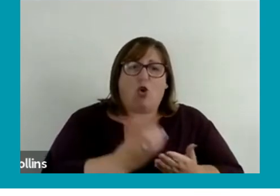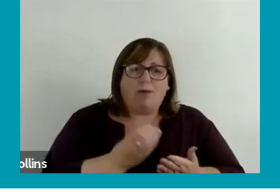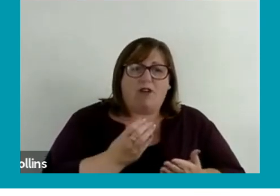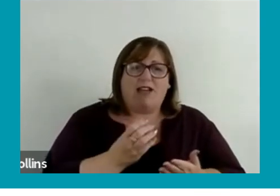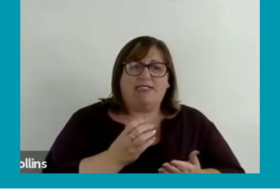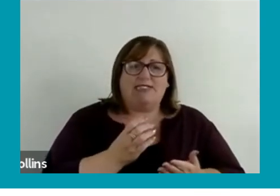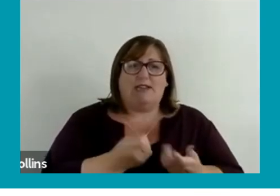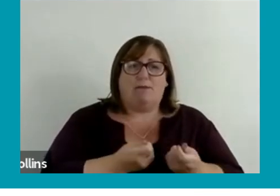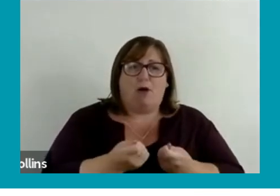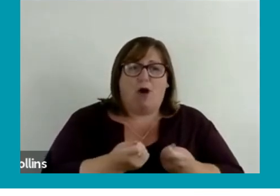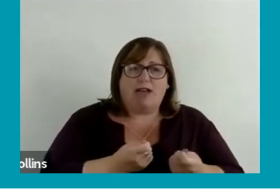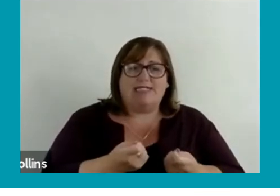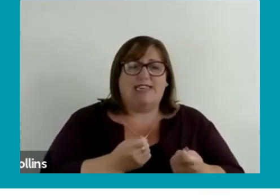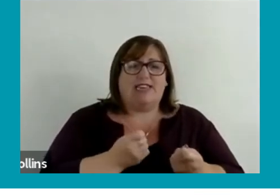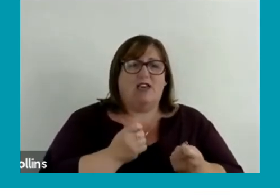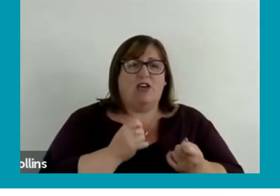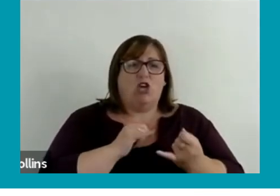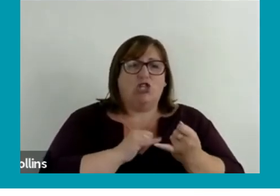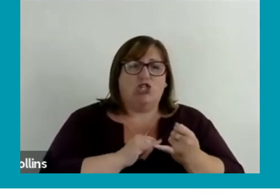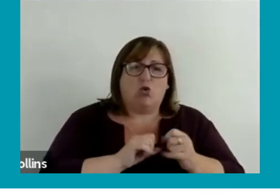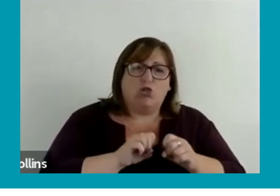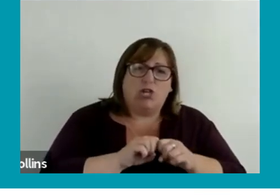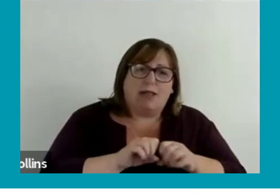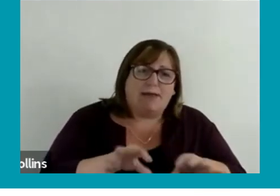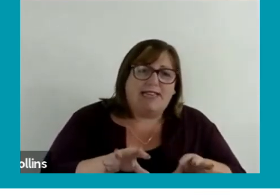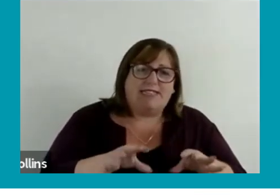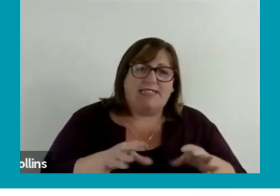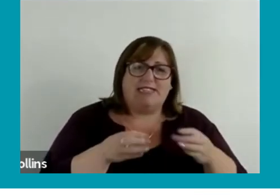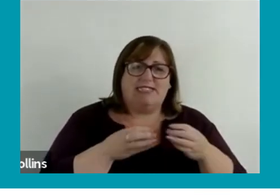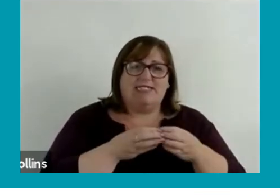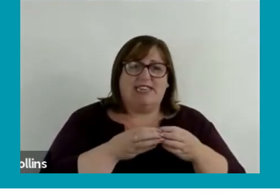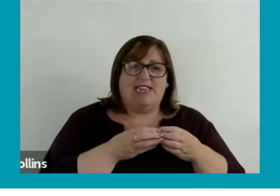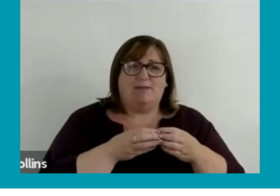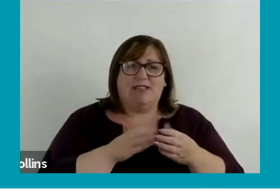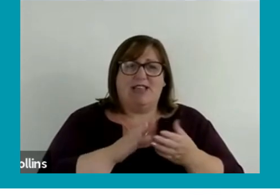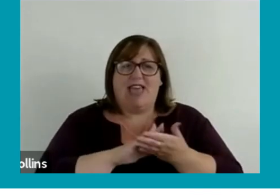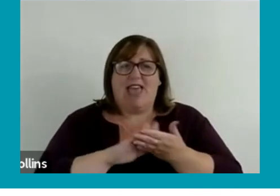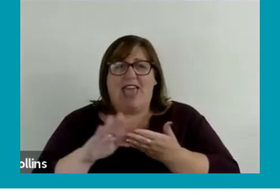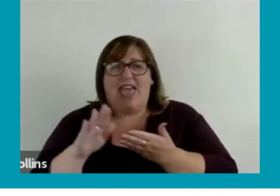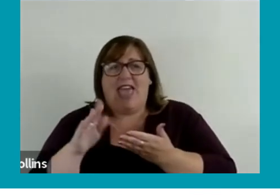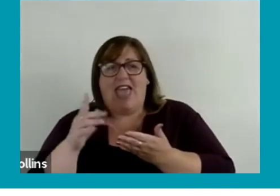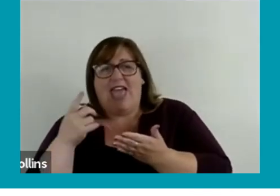nothing but social media and then there's people who do nothing but hr probably has a little bit